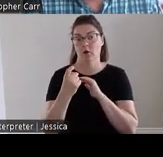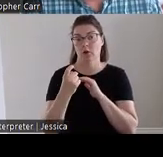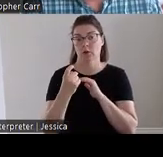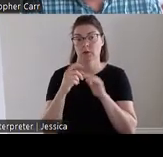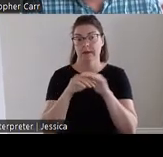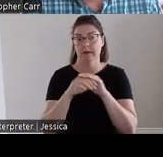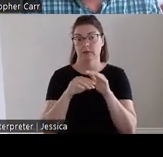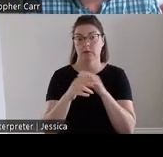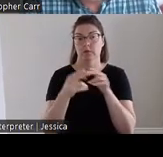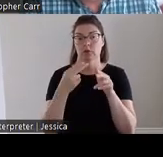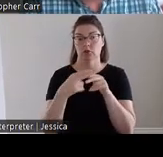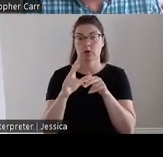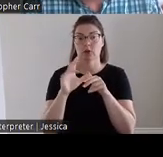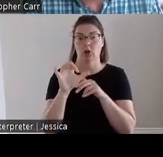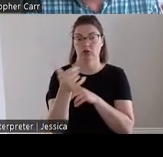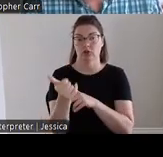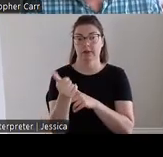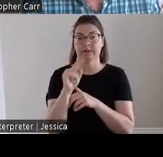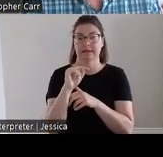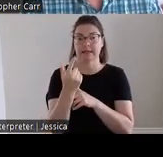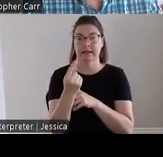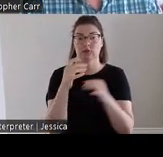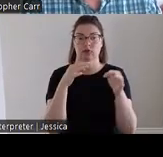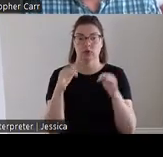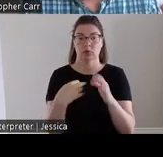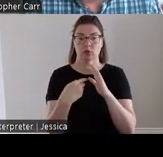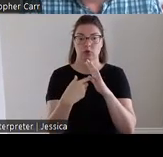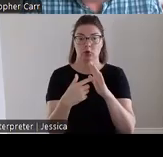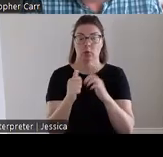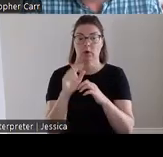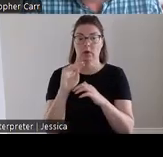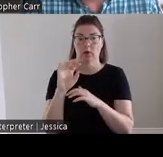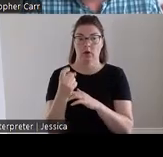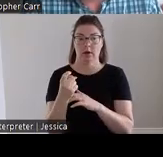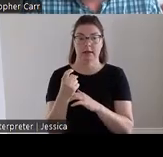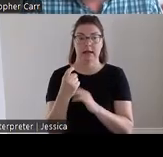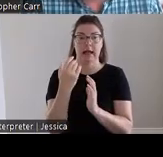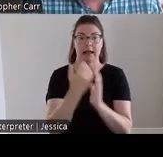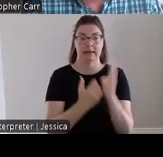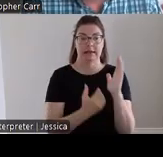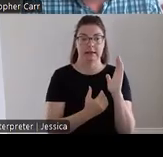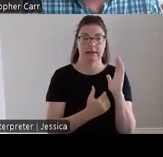Textual Descriptions, which would be represented in ONIX as List 196, Code 14.